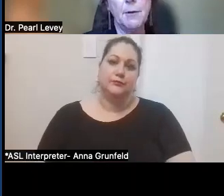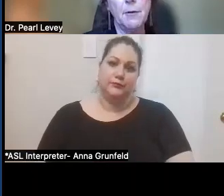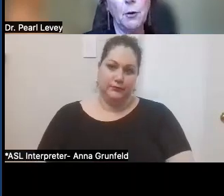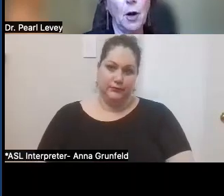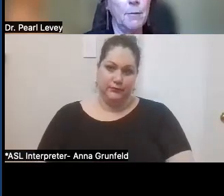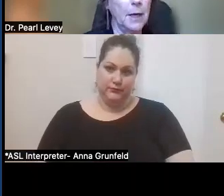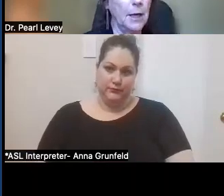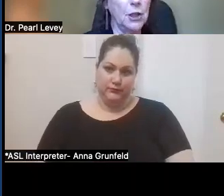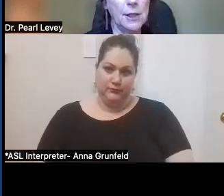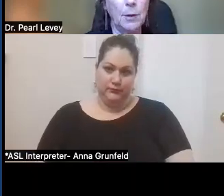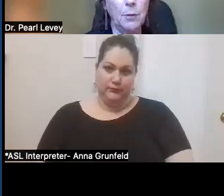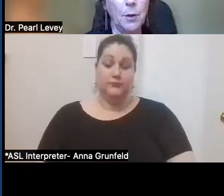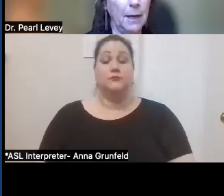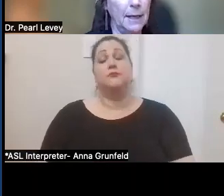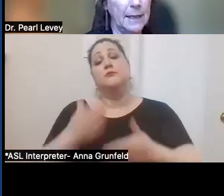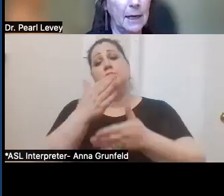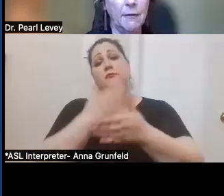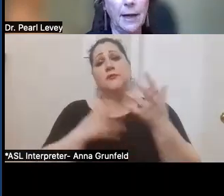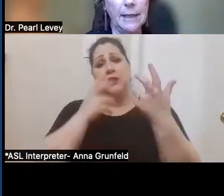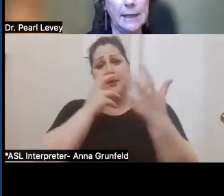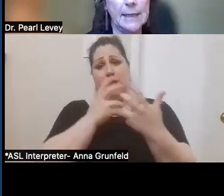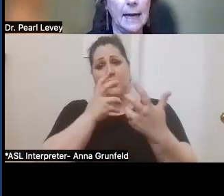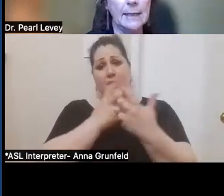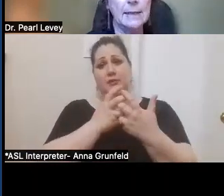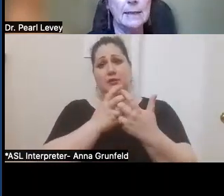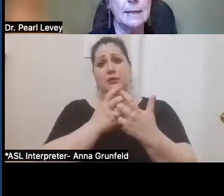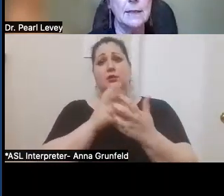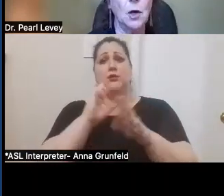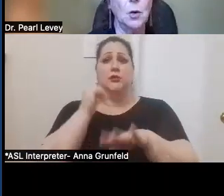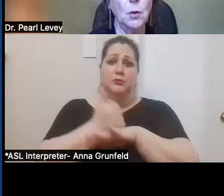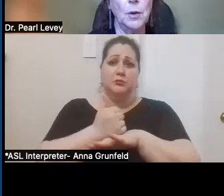Some of the accommodations that we put in place now are fairly standard and can go.